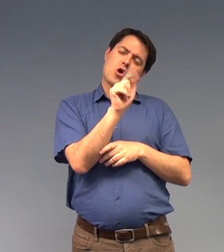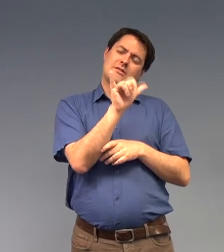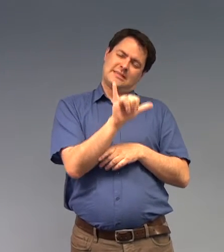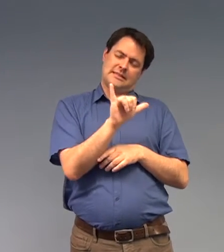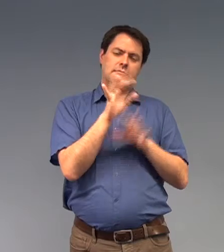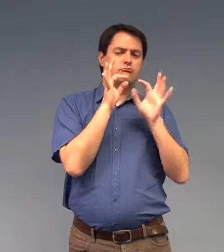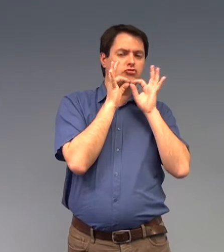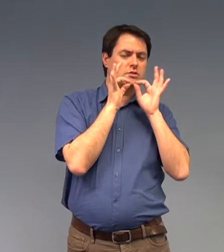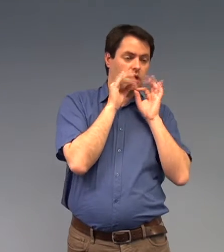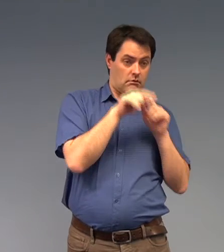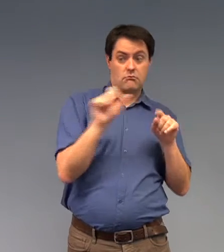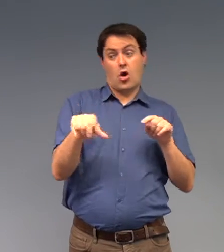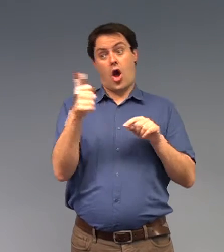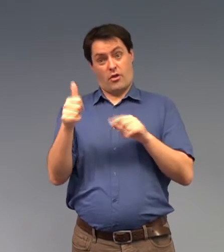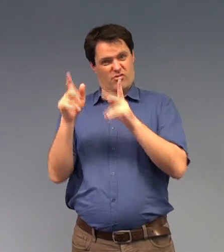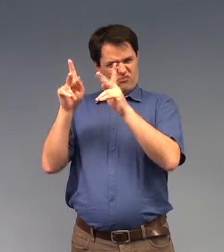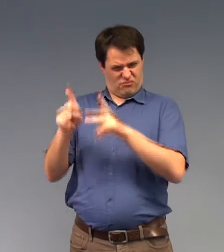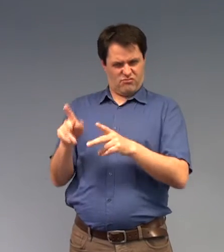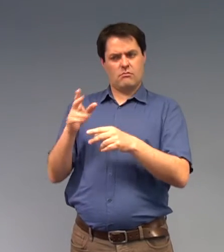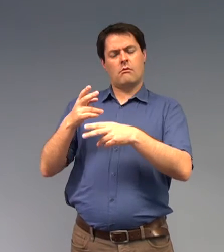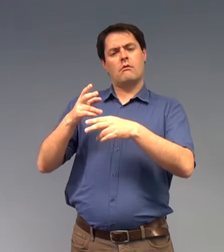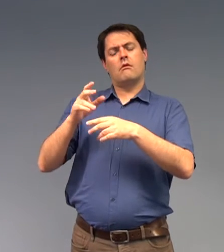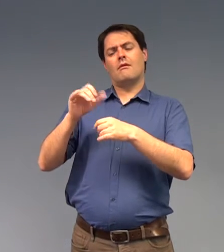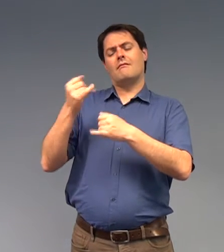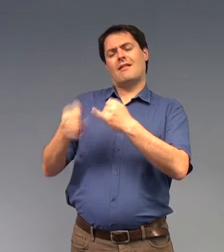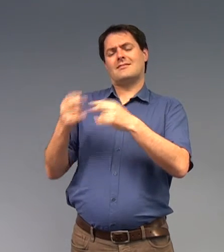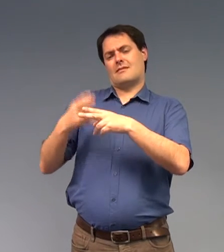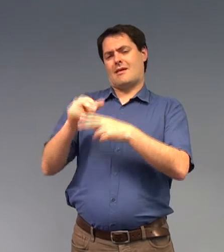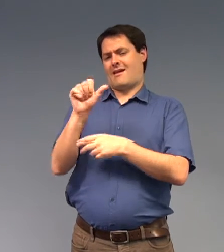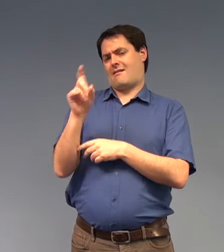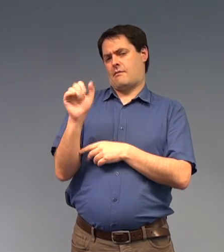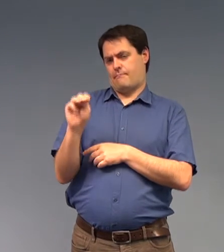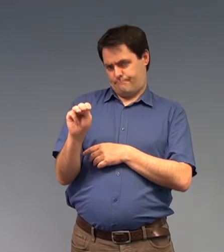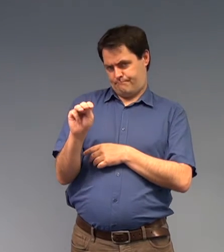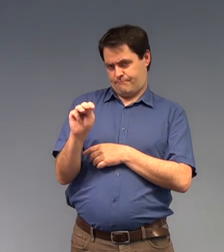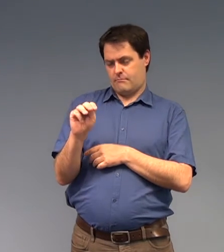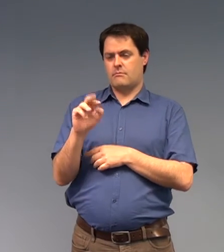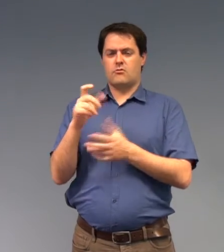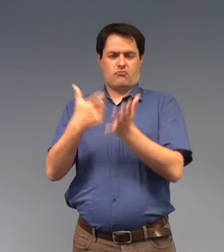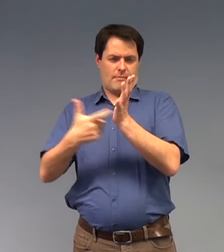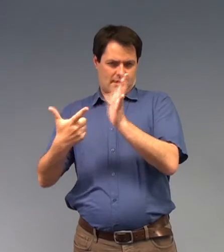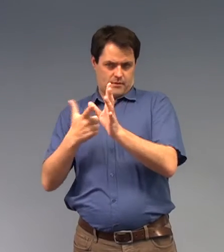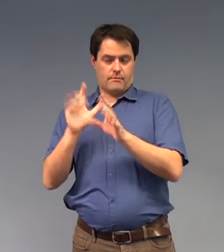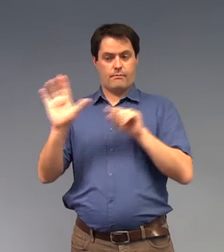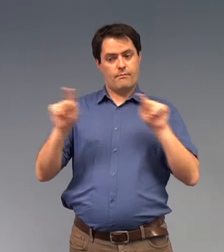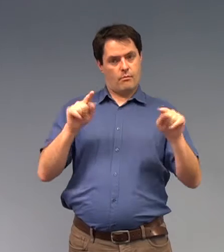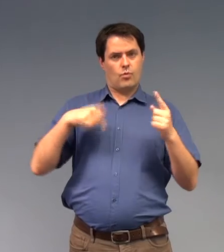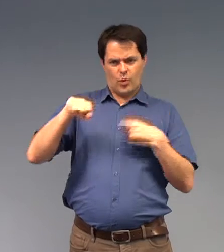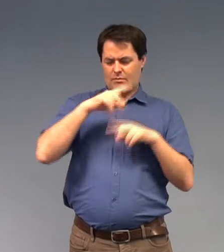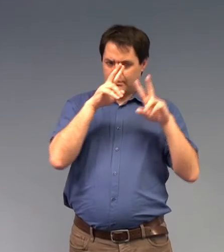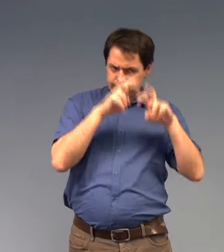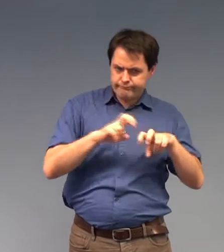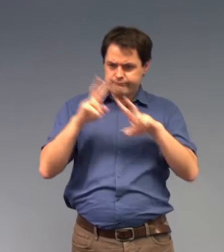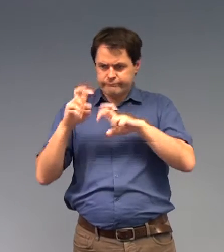has actually collaborated with me on some other research, with our colleague, Robert Adam,